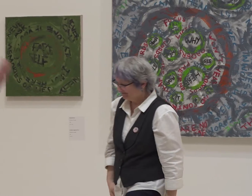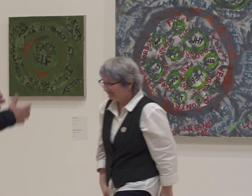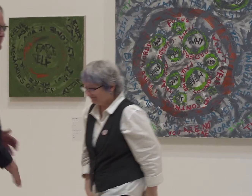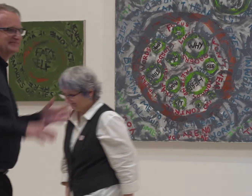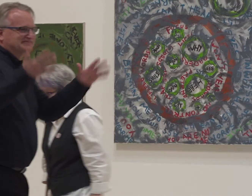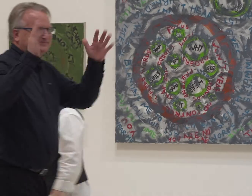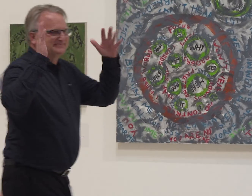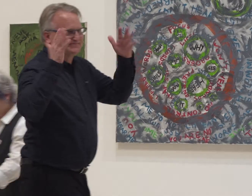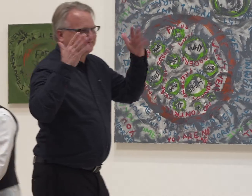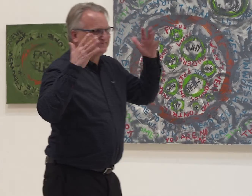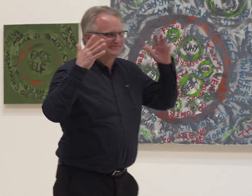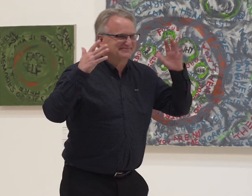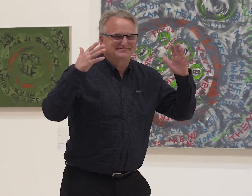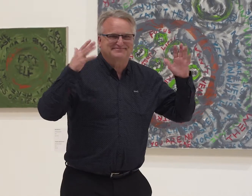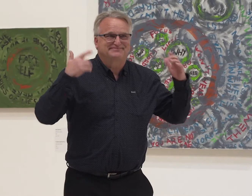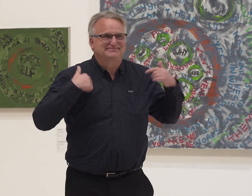Thank you. Thank you so much.